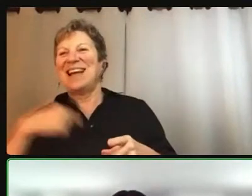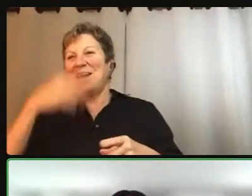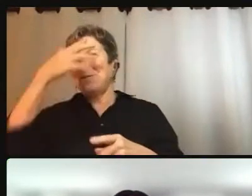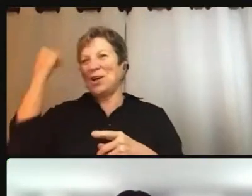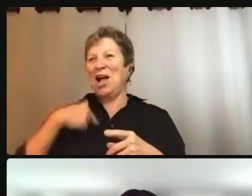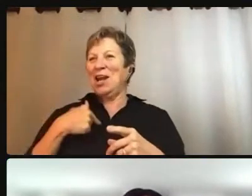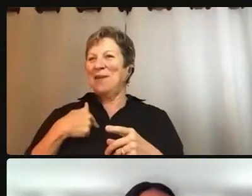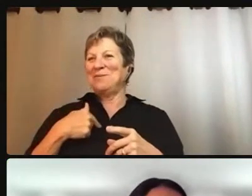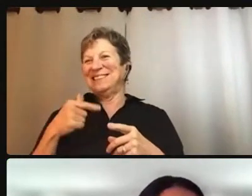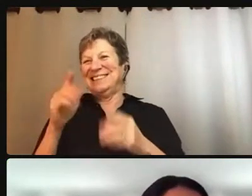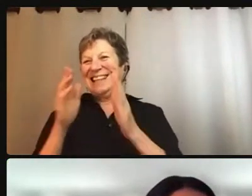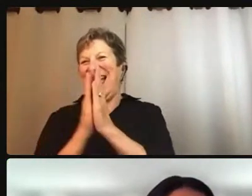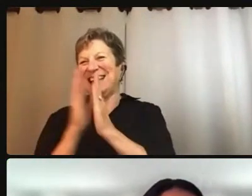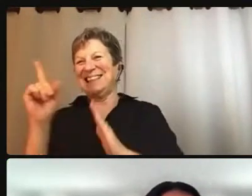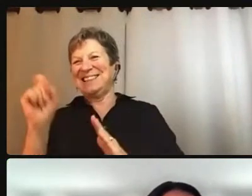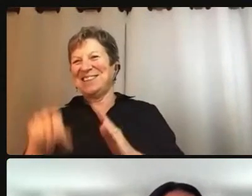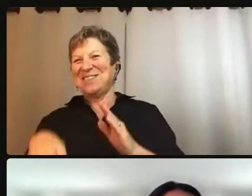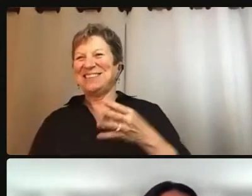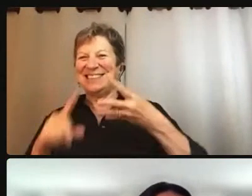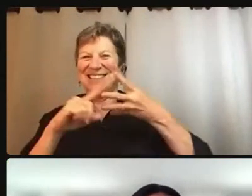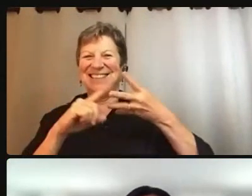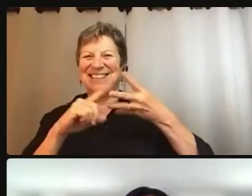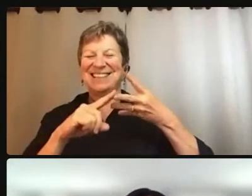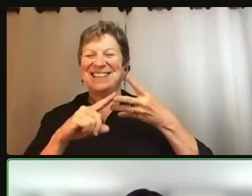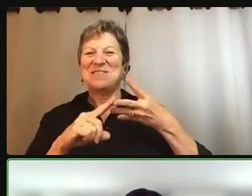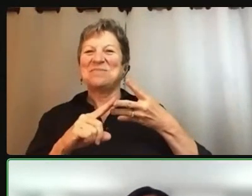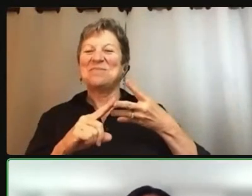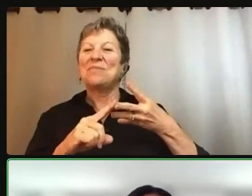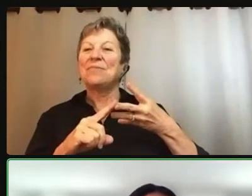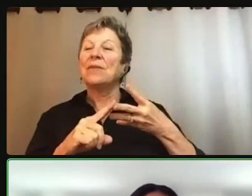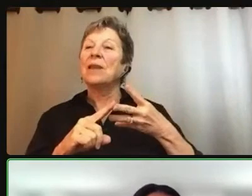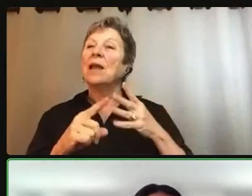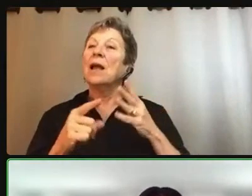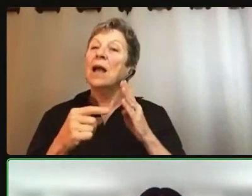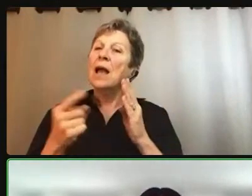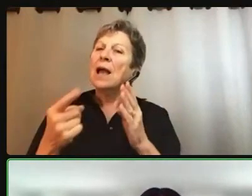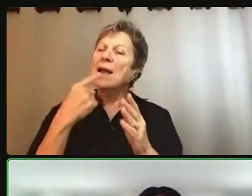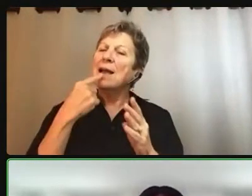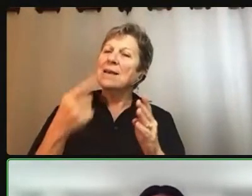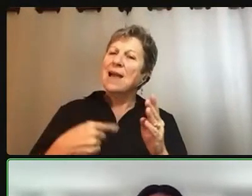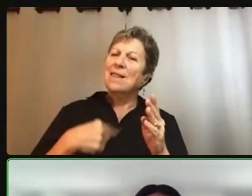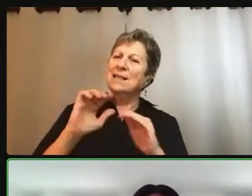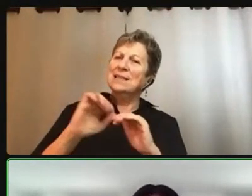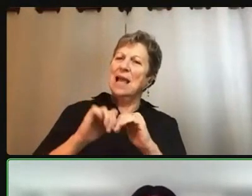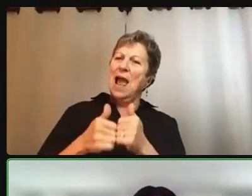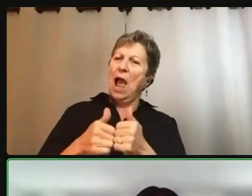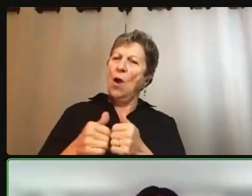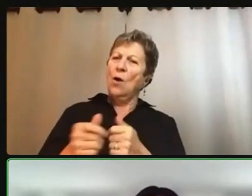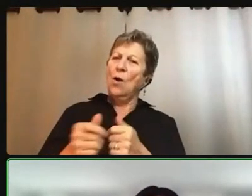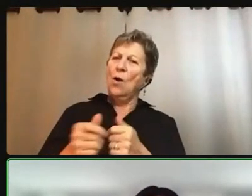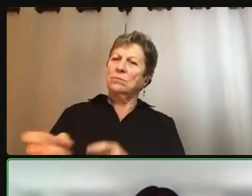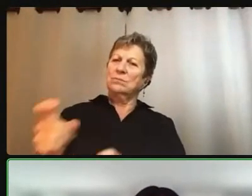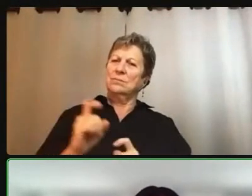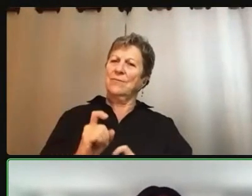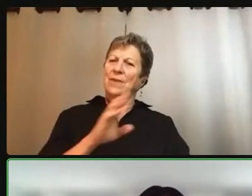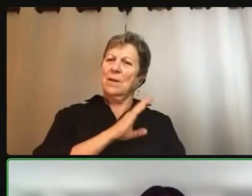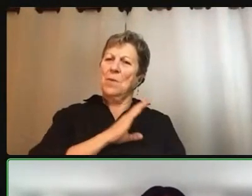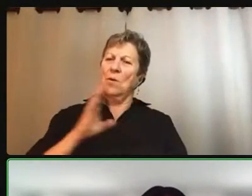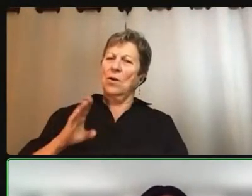IF I GO TO INVEST YOU GUYS. THANK YOU. OH I FORGOT I WAS ASKING THE QUESTIONS REGARDING TAKING